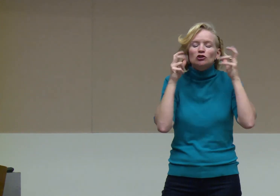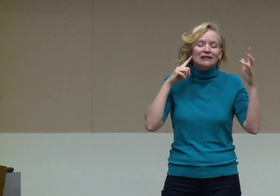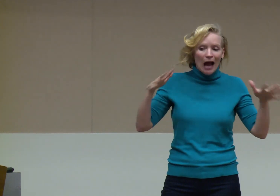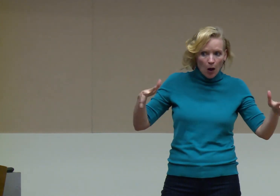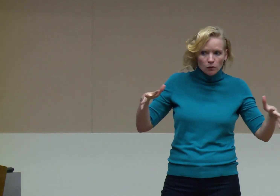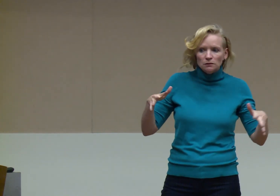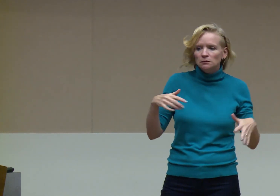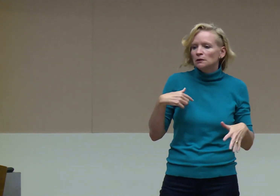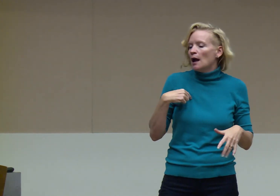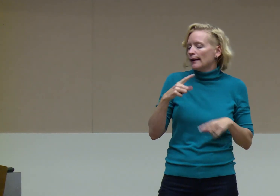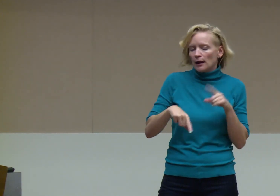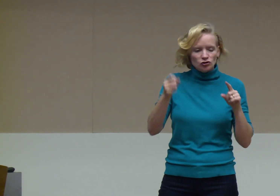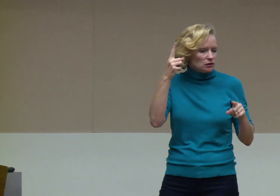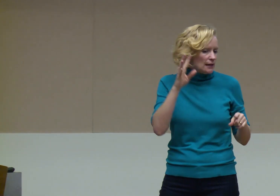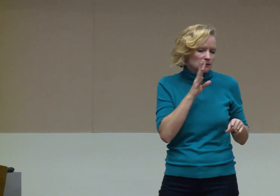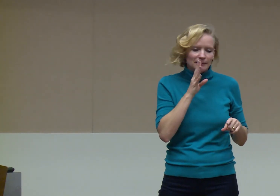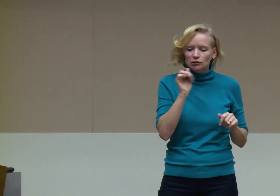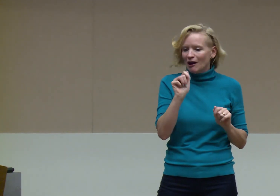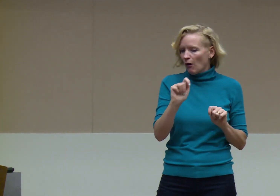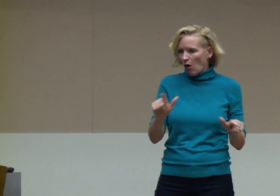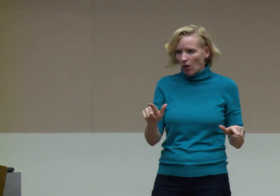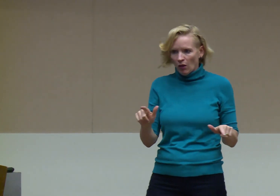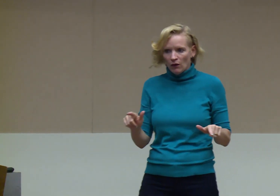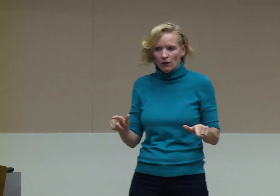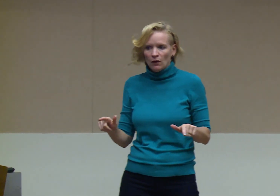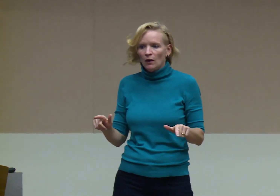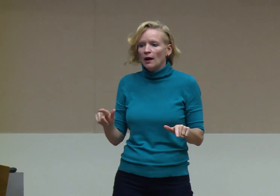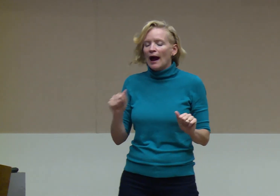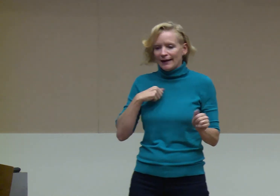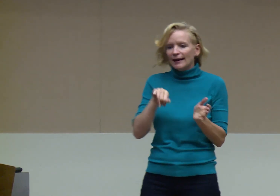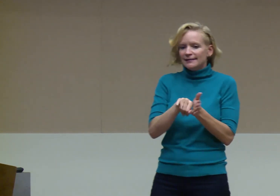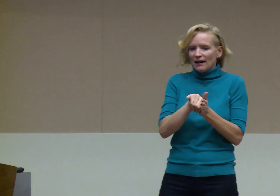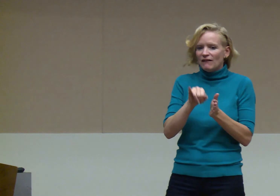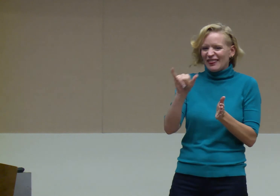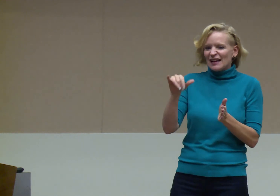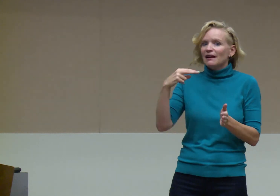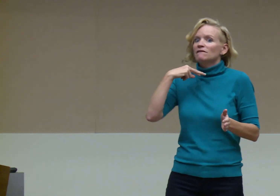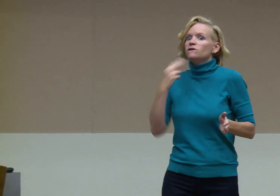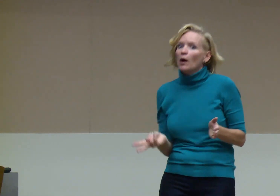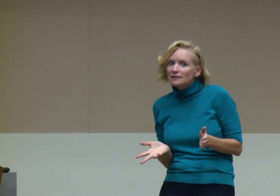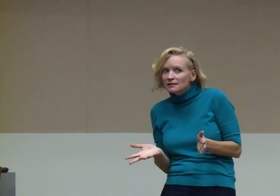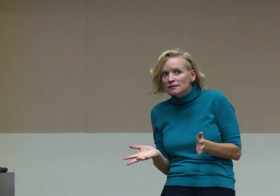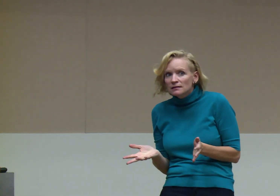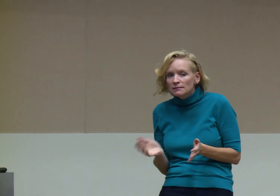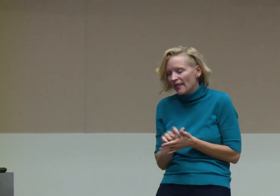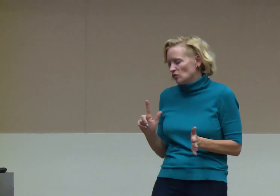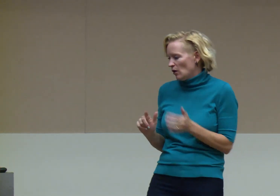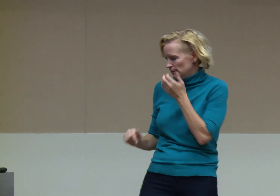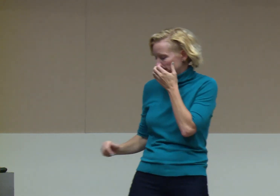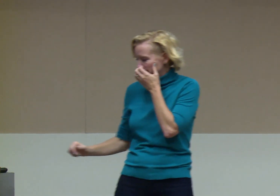you know, I can pick up sounds. However, spoken speech I cannot understand. I can identify one's voice,